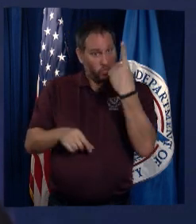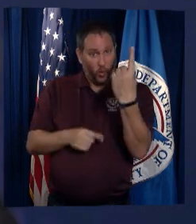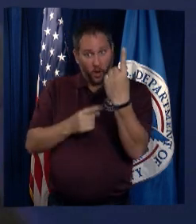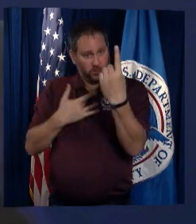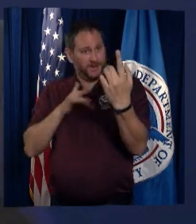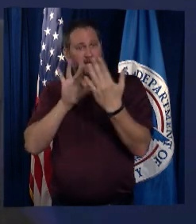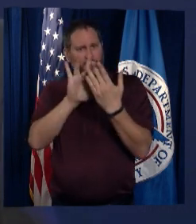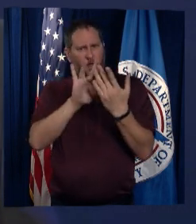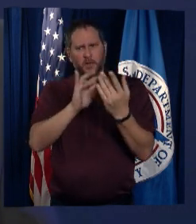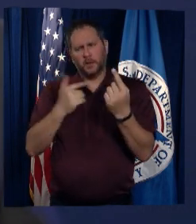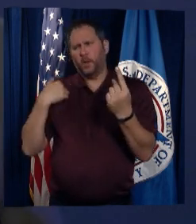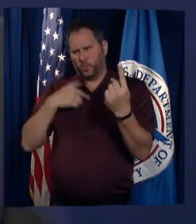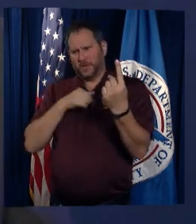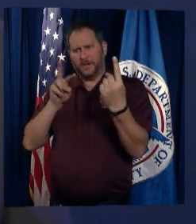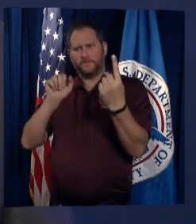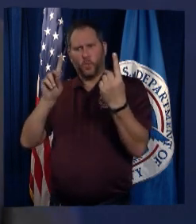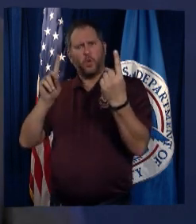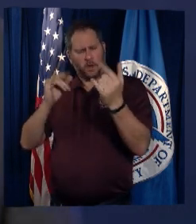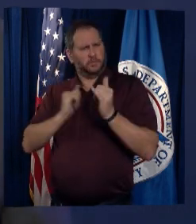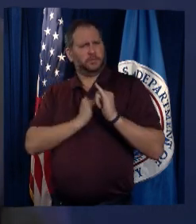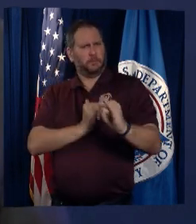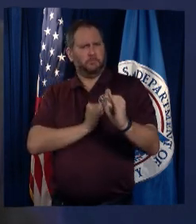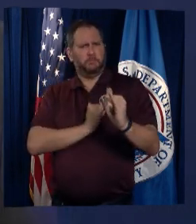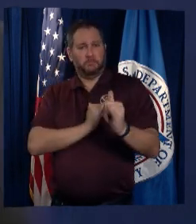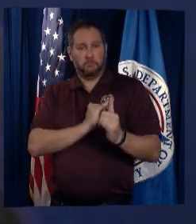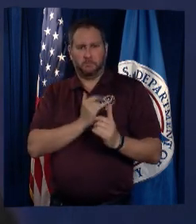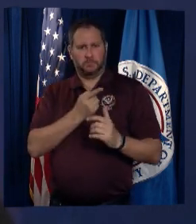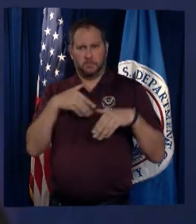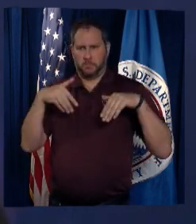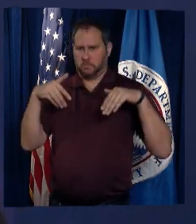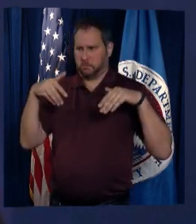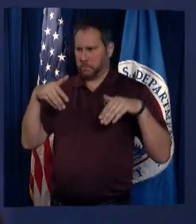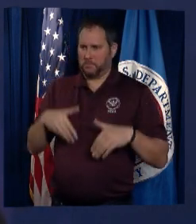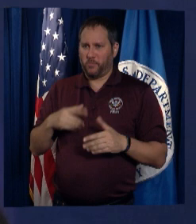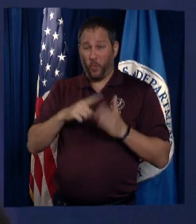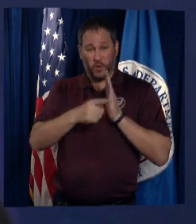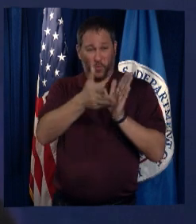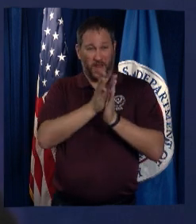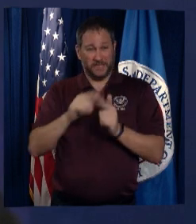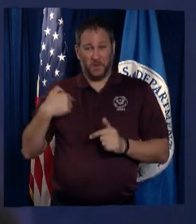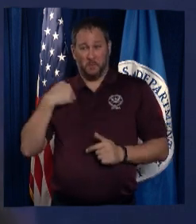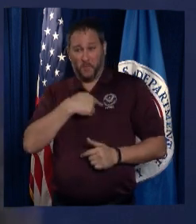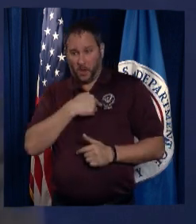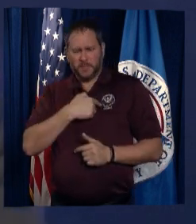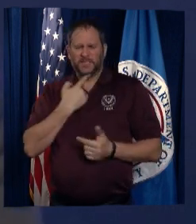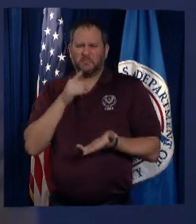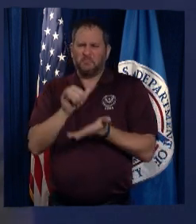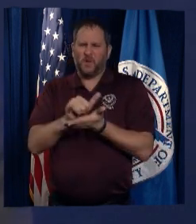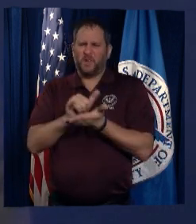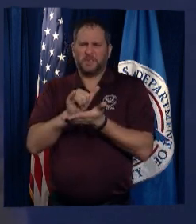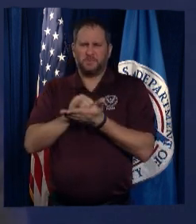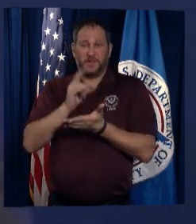impossible for you. There is no pyramid and nobody is on top. But you might ask,